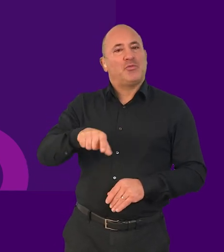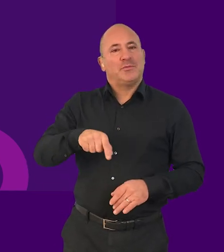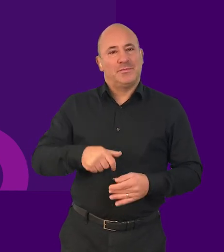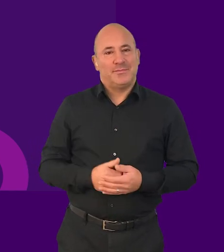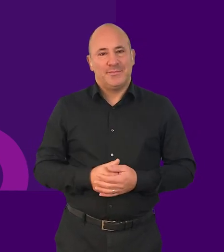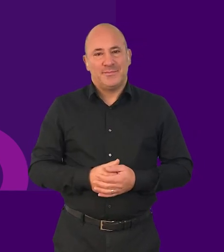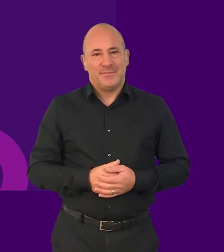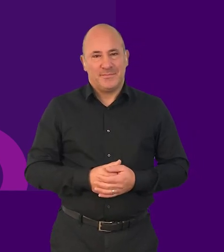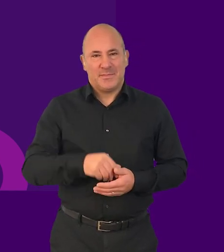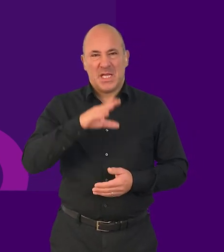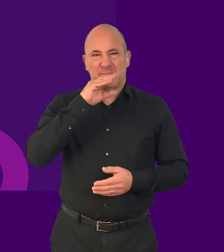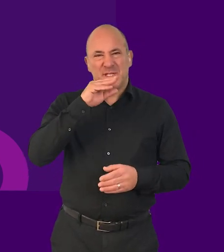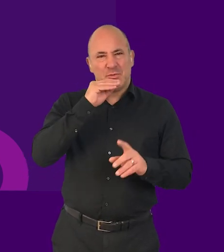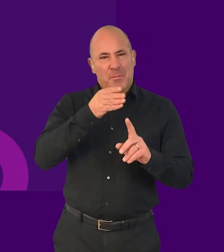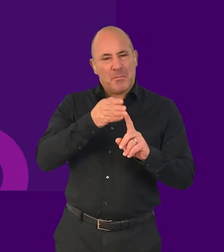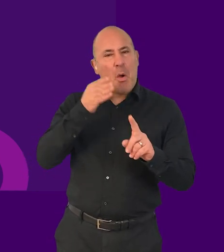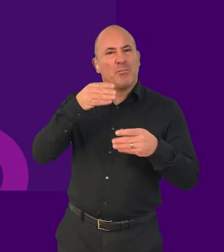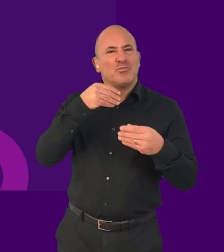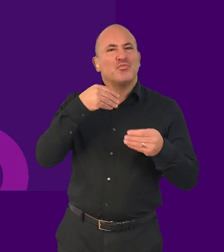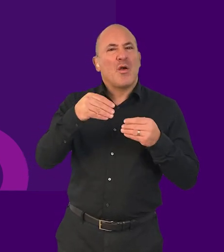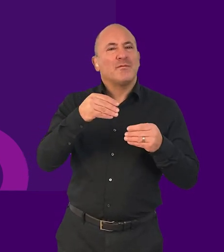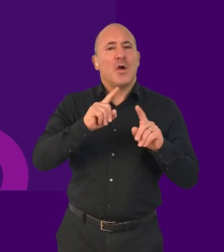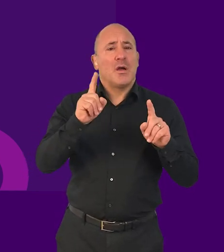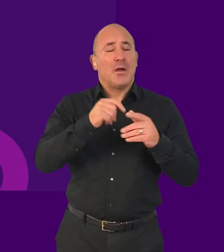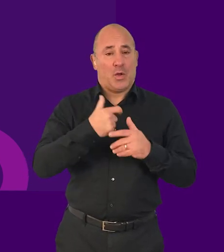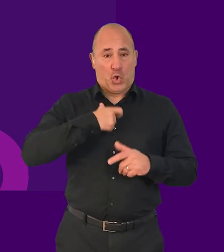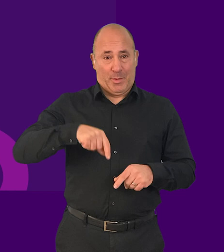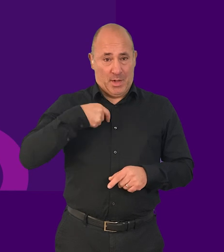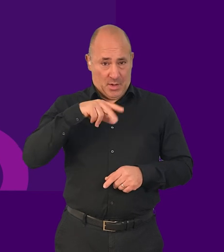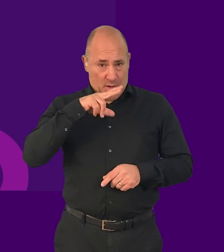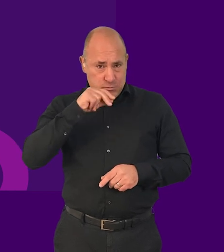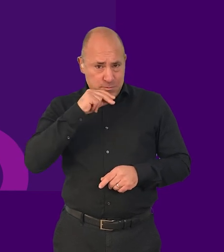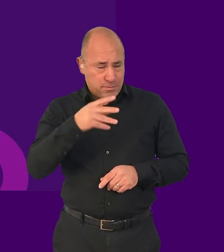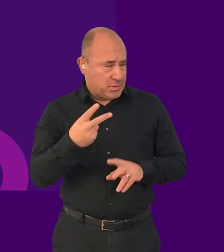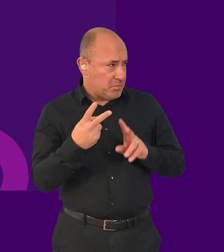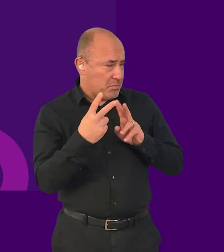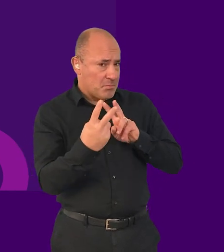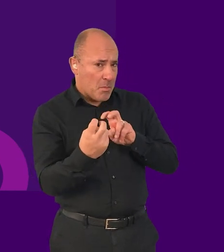Speech recognition software listens to human speech, transcribes it into text,